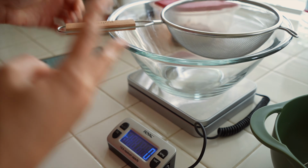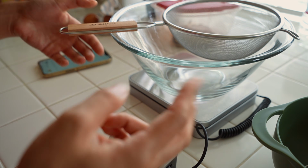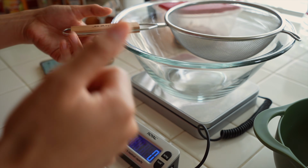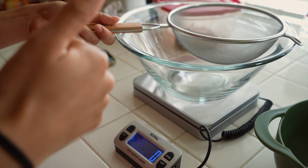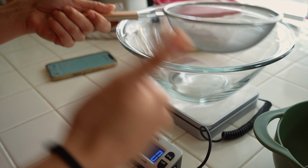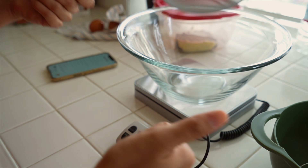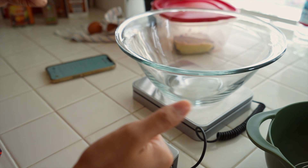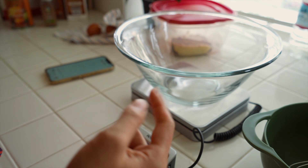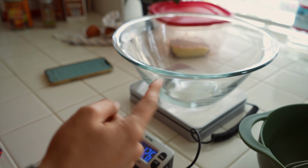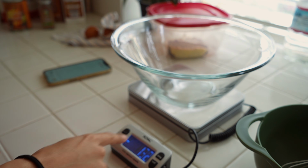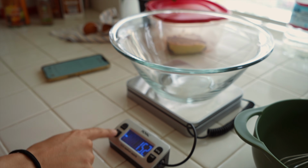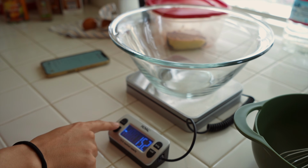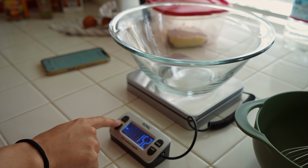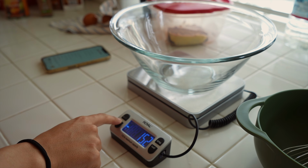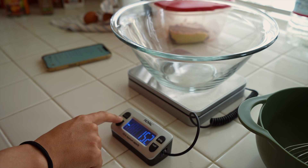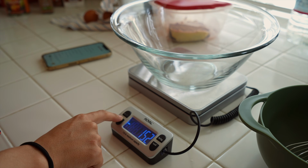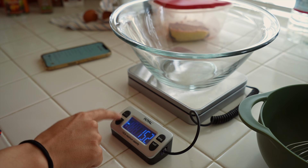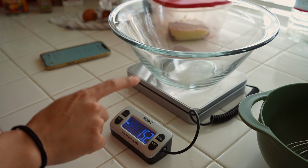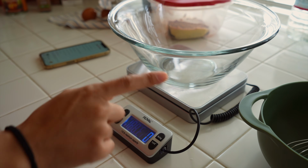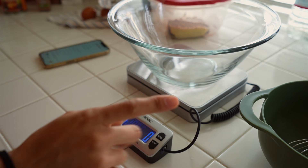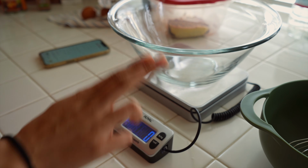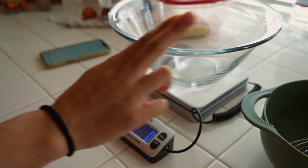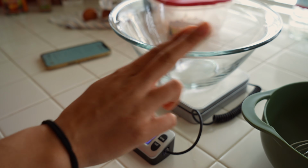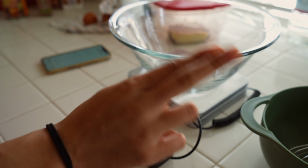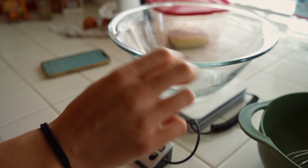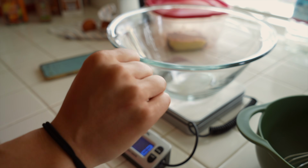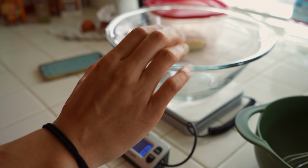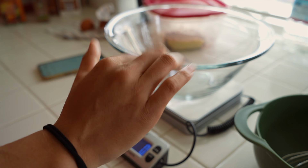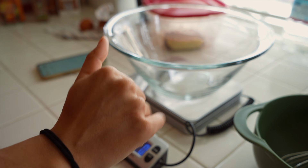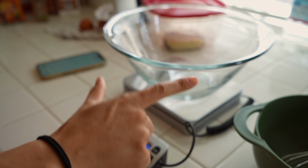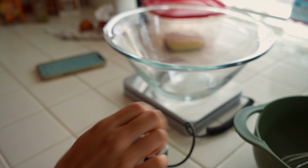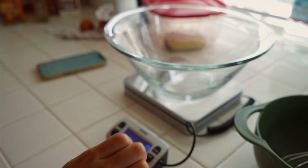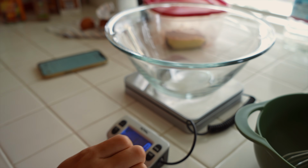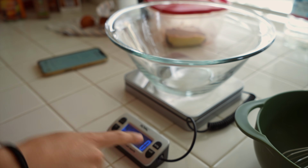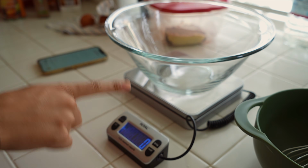E: also very helpful to use a scale